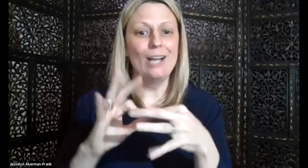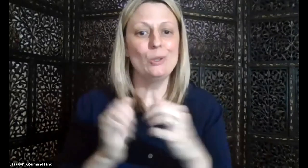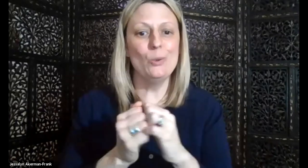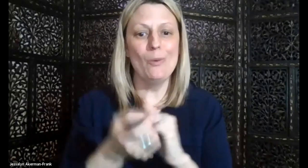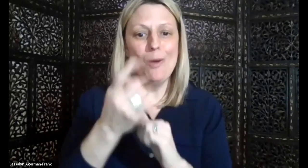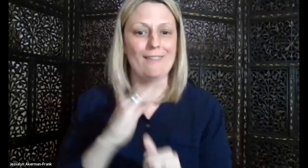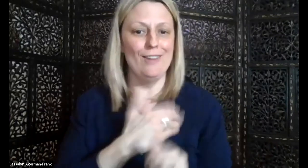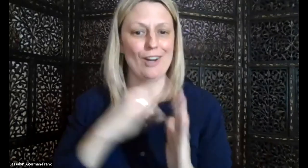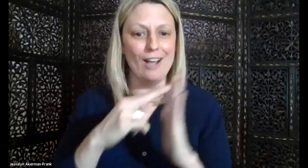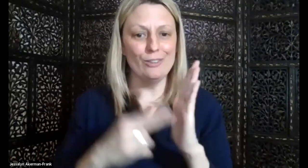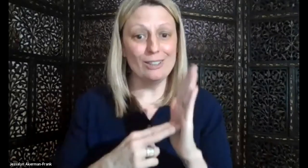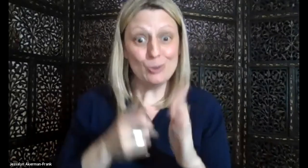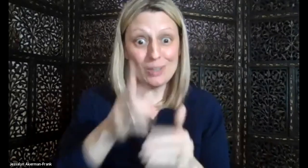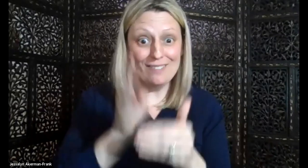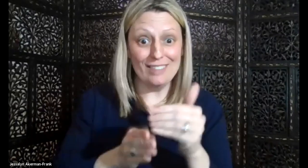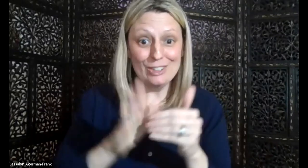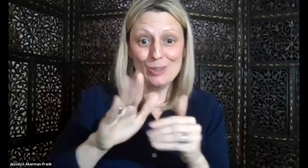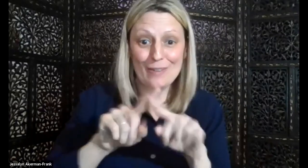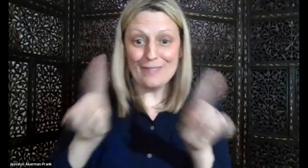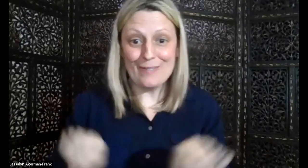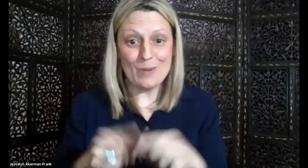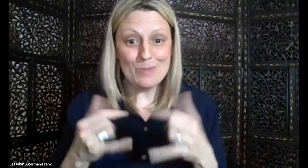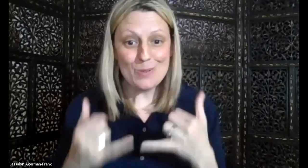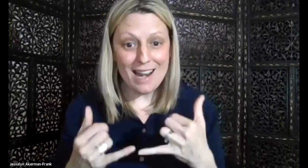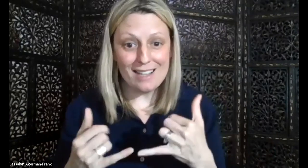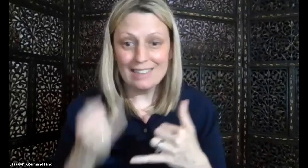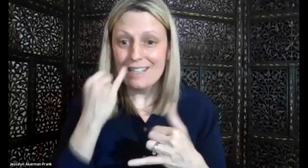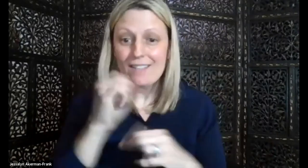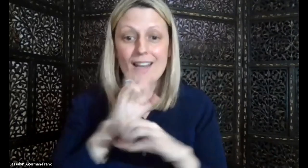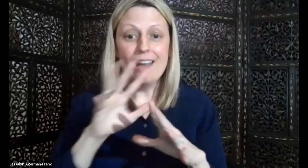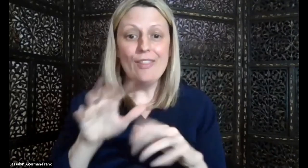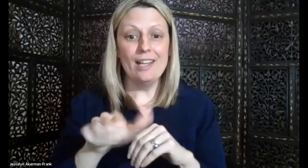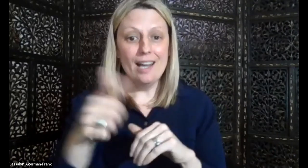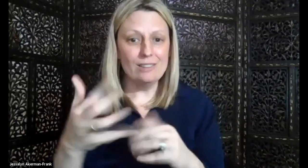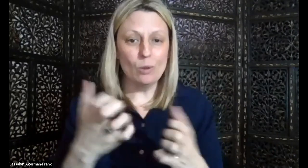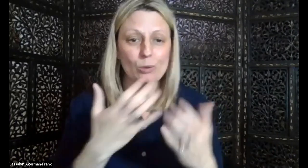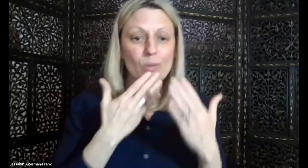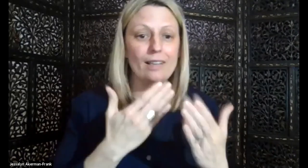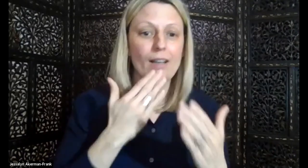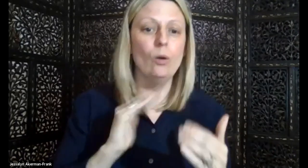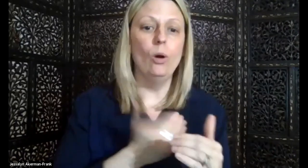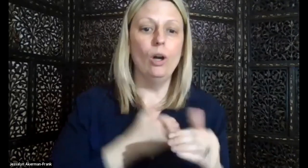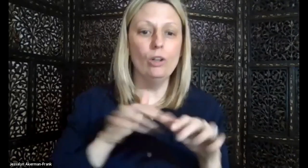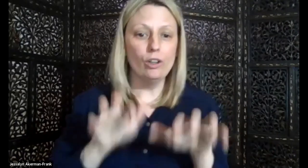of us are ready to help you. Roger, I look forward to chatting with you next and